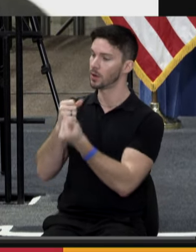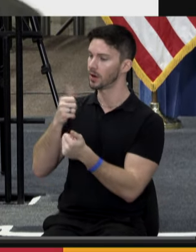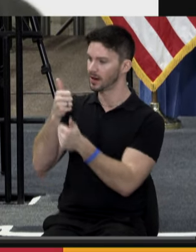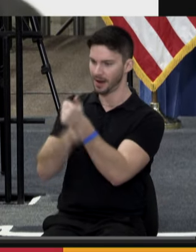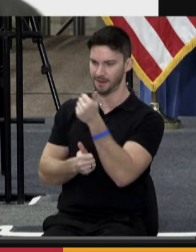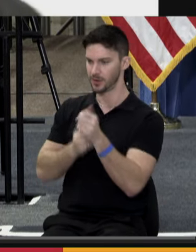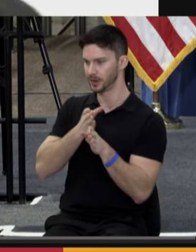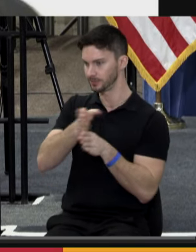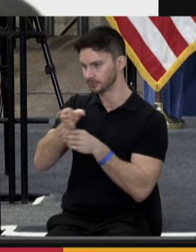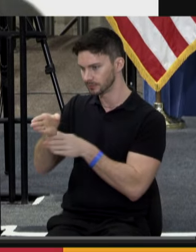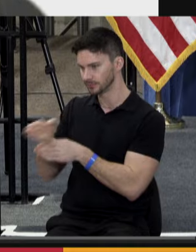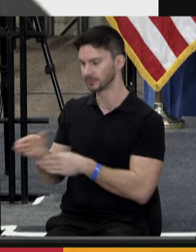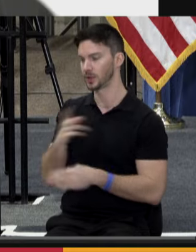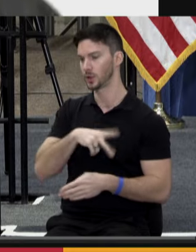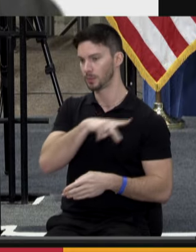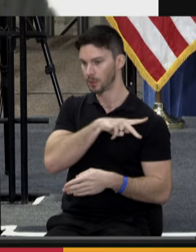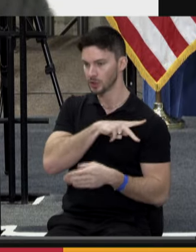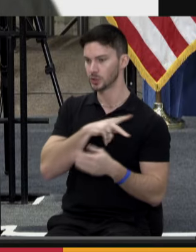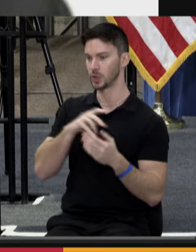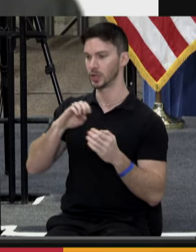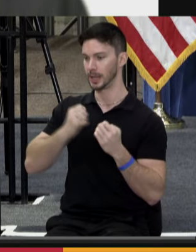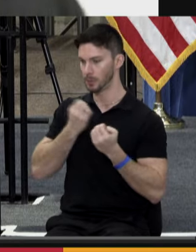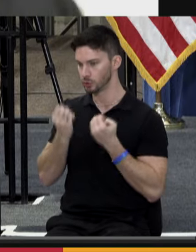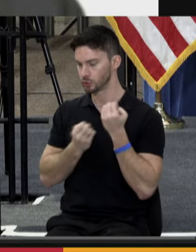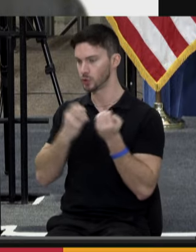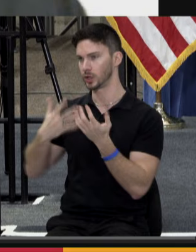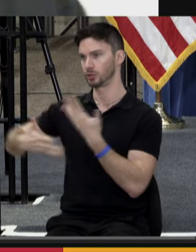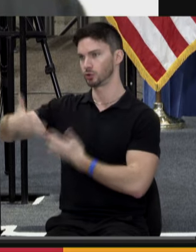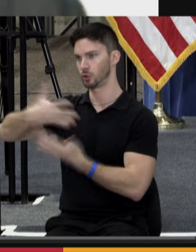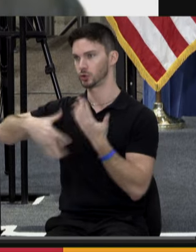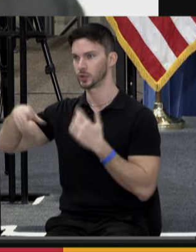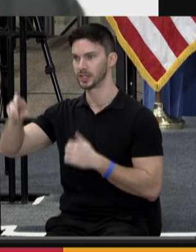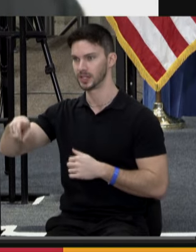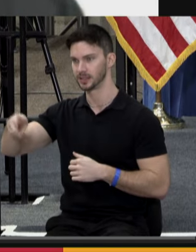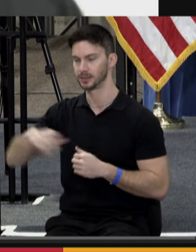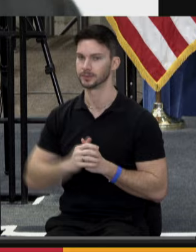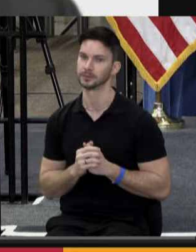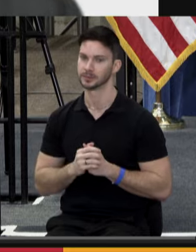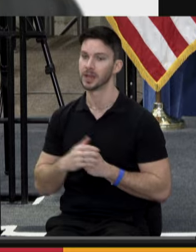and personal needs. I've been there for people through their major milestones,